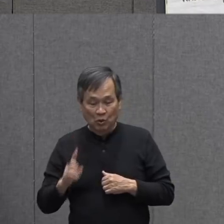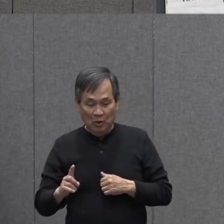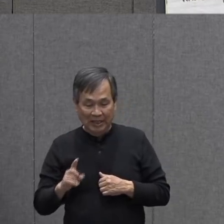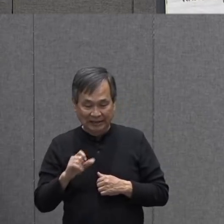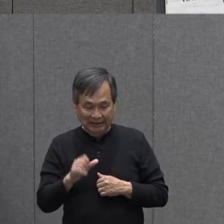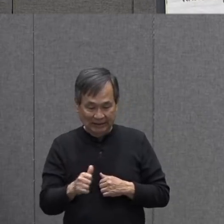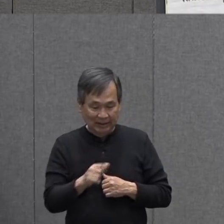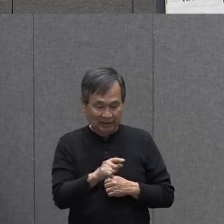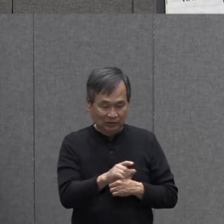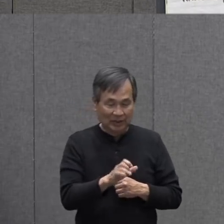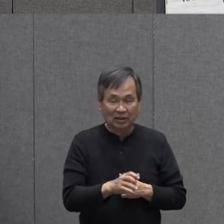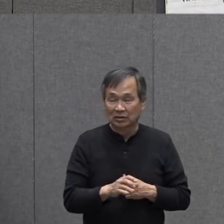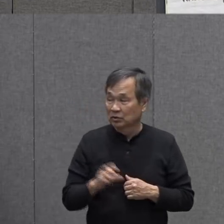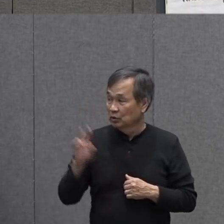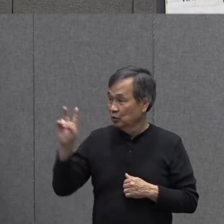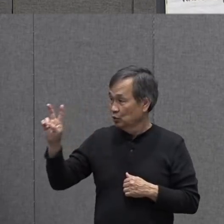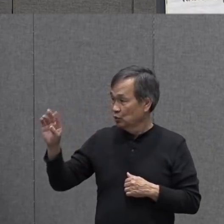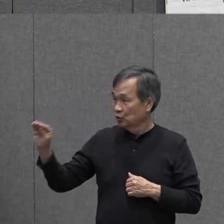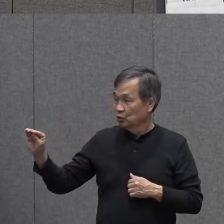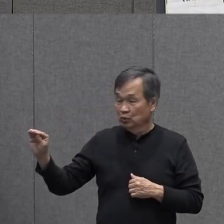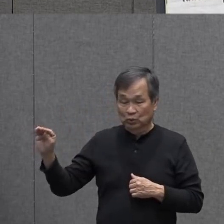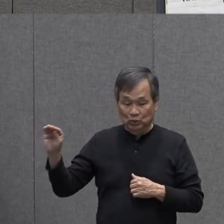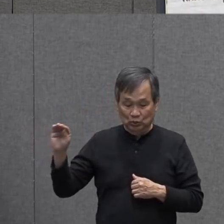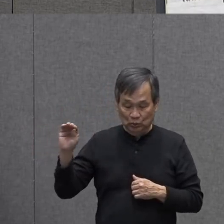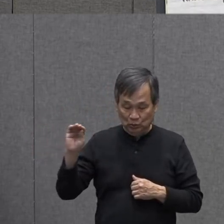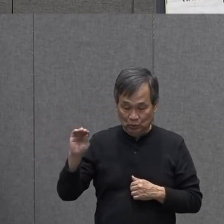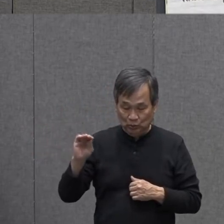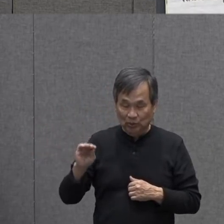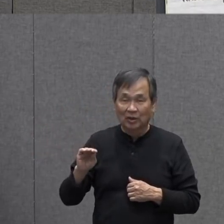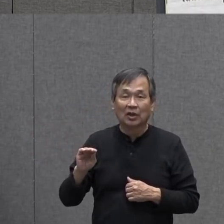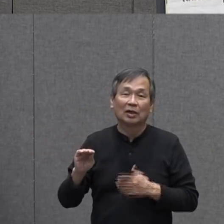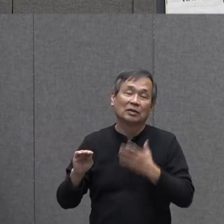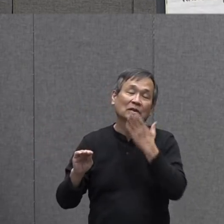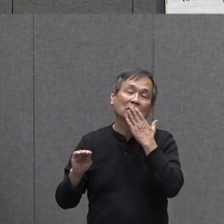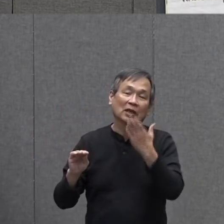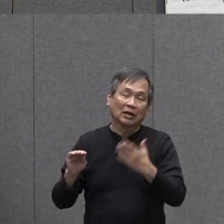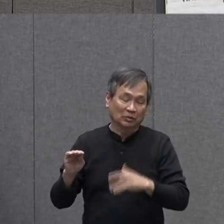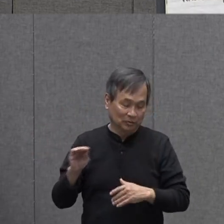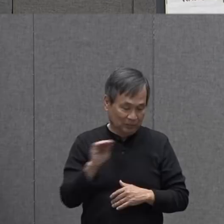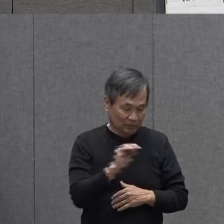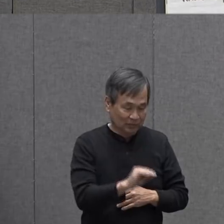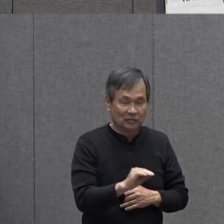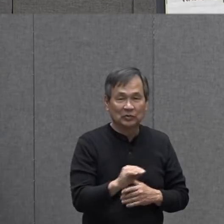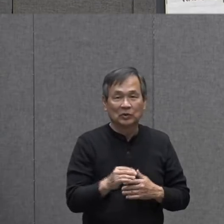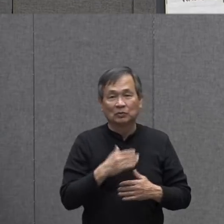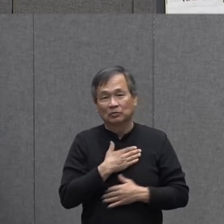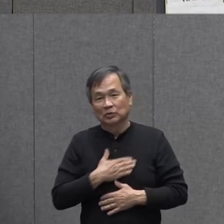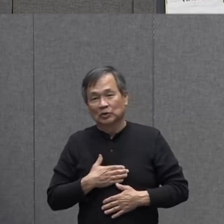So where would it go again? Thank you, I do appreciate all your help with you guys